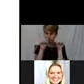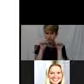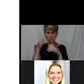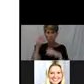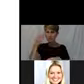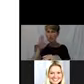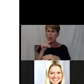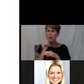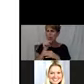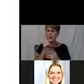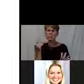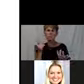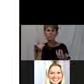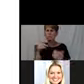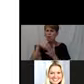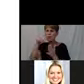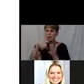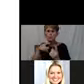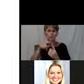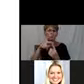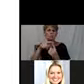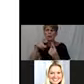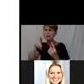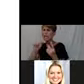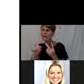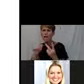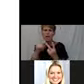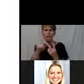who's a physician, who's the CEO of LACUSC,